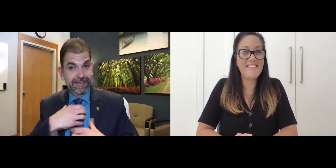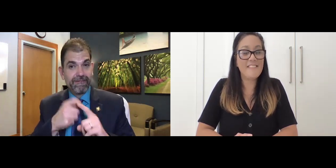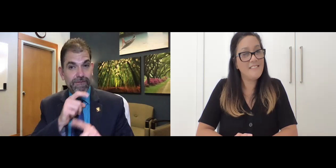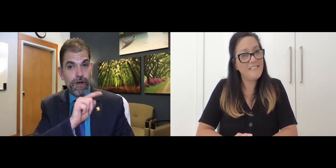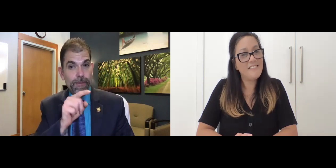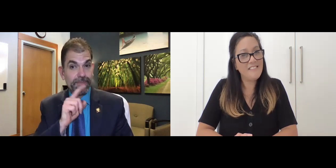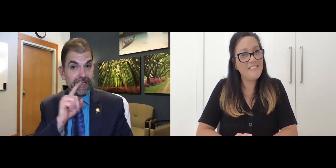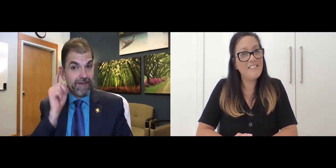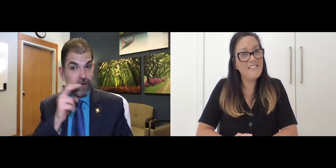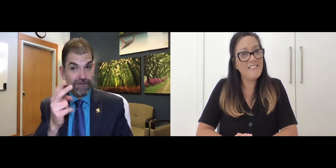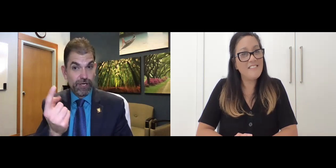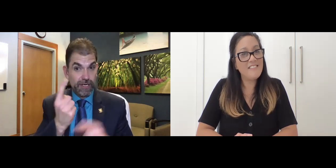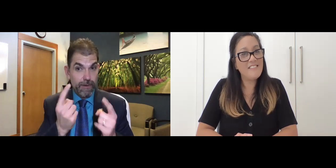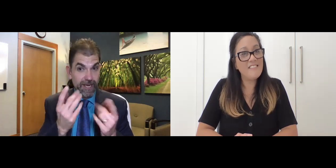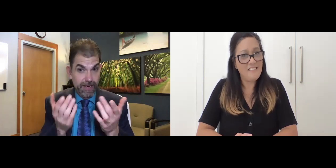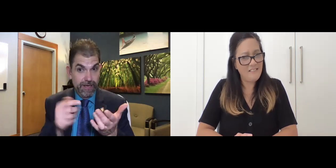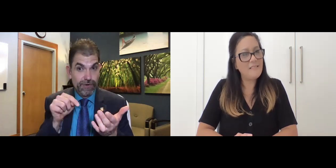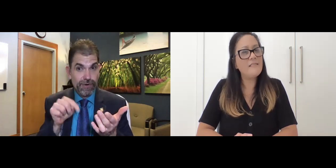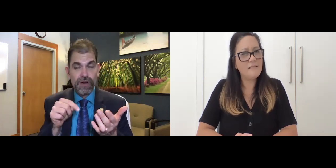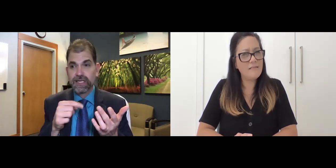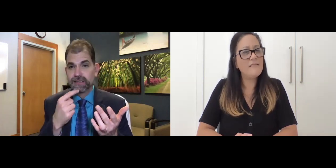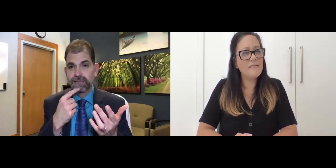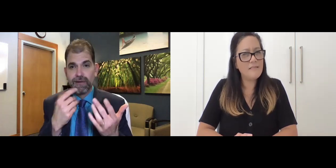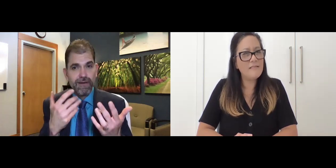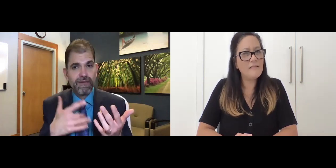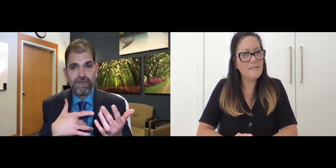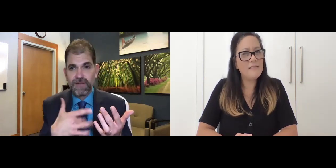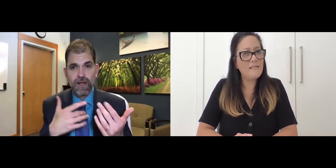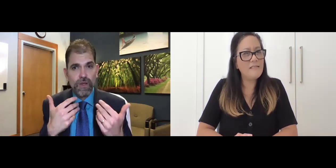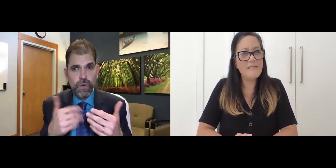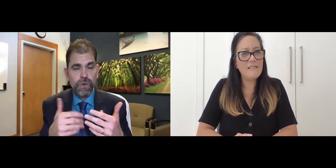I get a lot of complaints from deaf and hard of hearing people here that